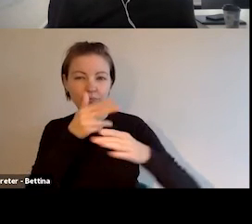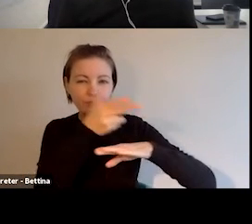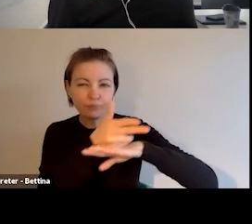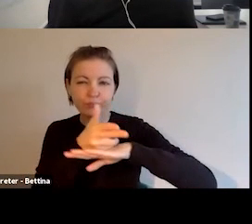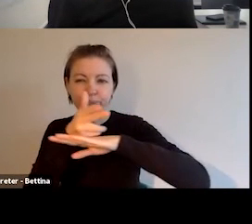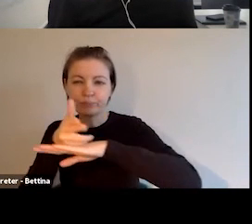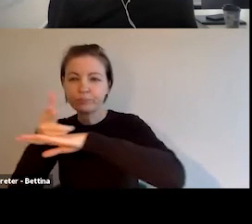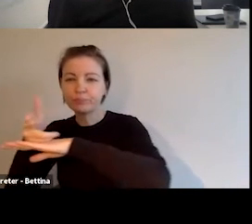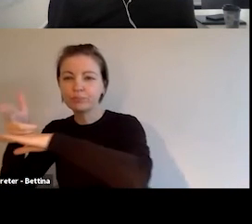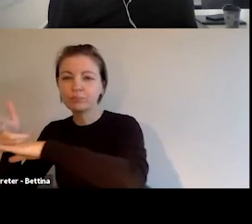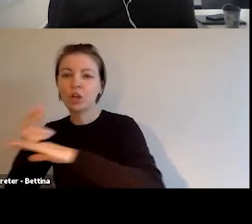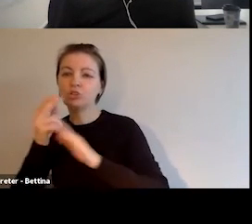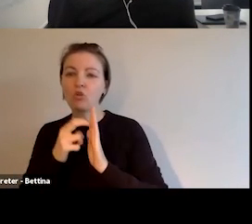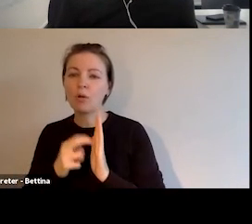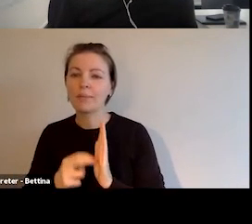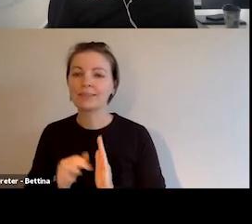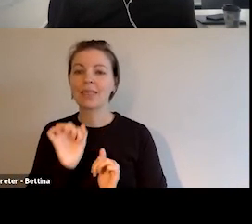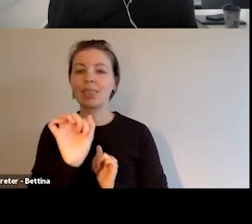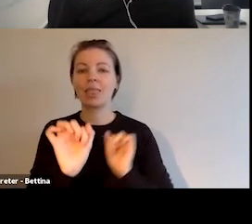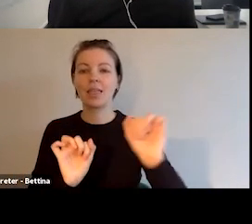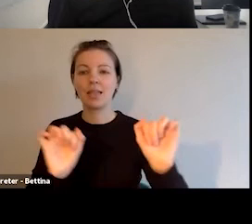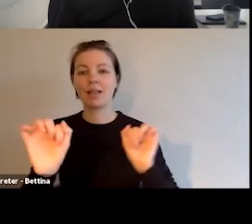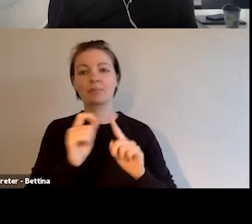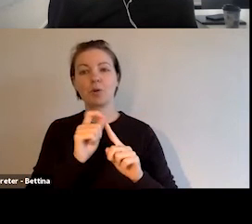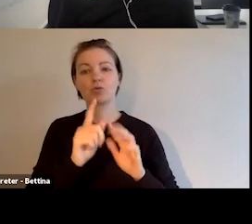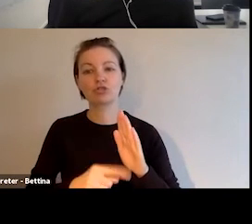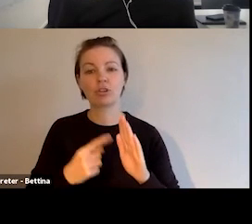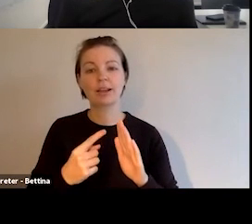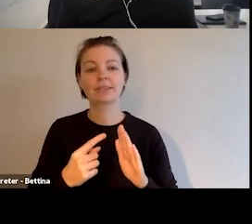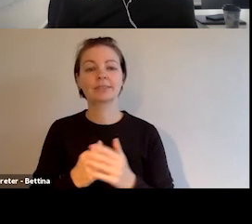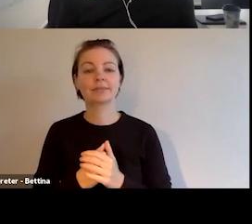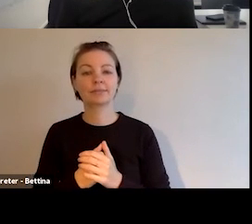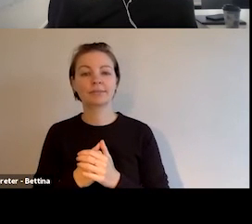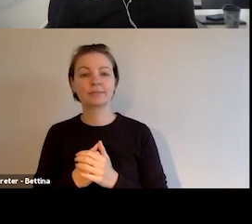also doing things like for the Milvian producing music videos, creativity and climate change, it produced a short